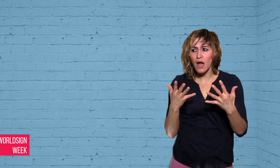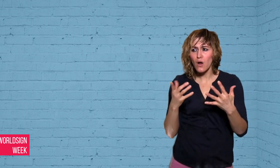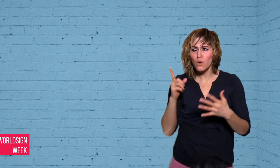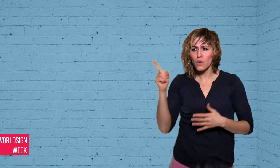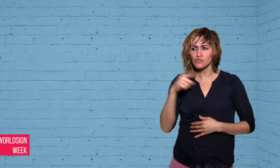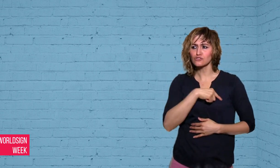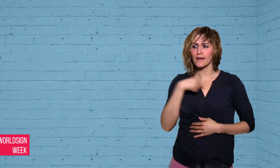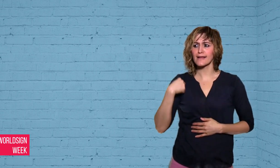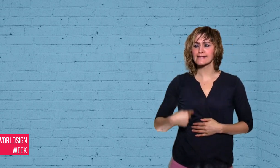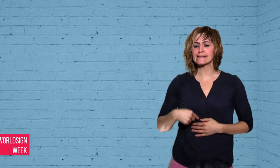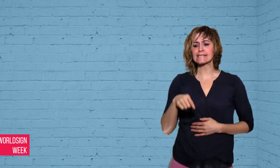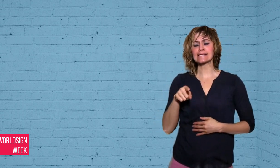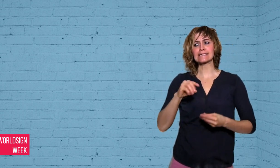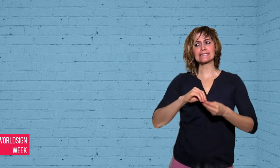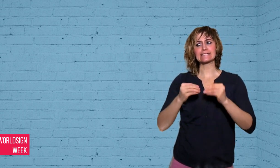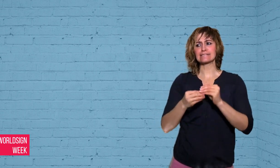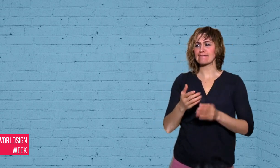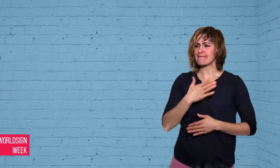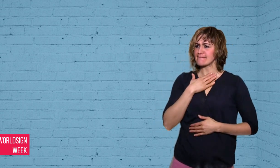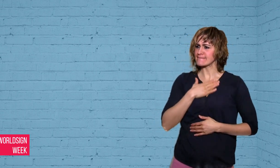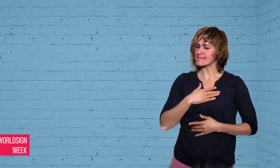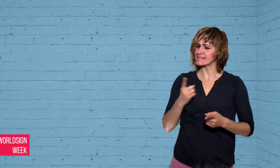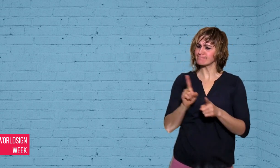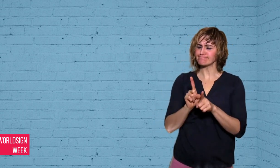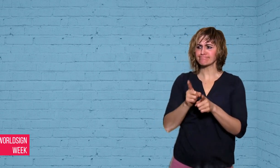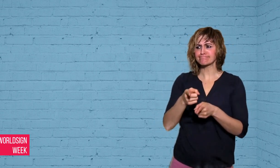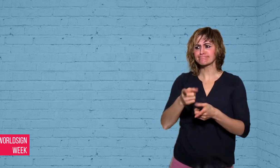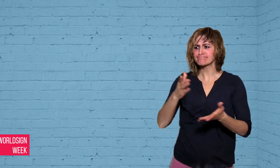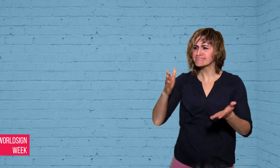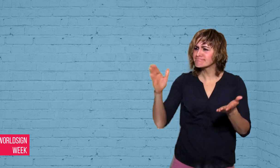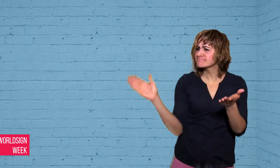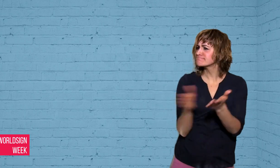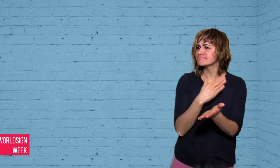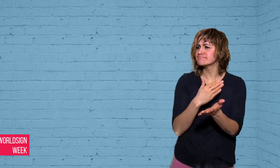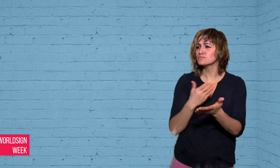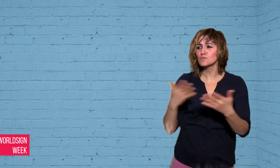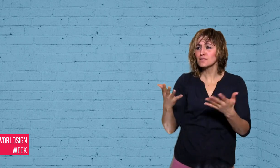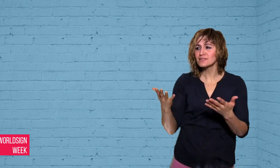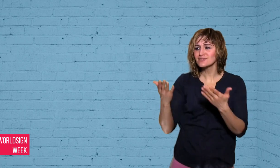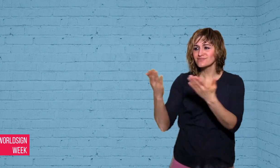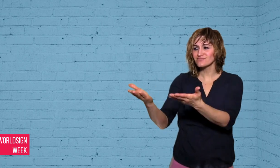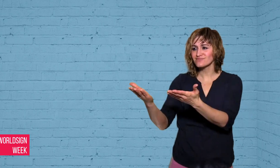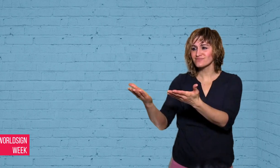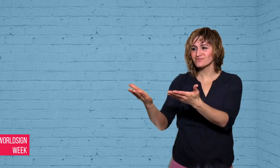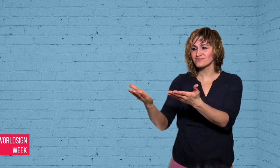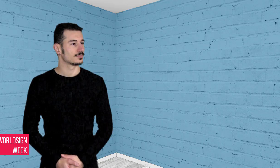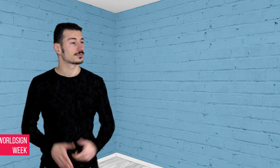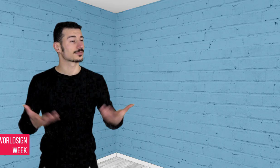They are now trying a new way to combat these issues.